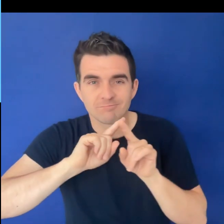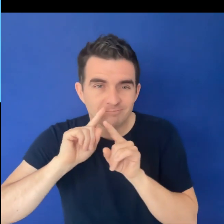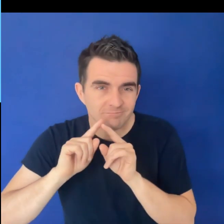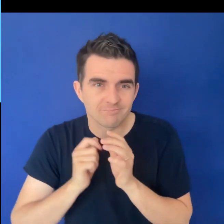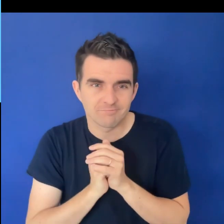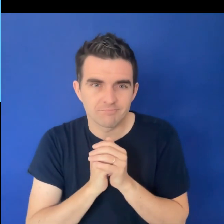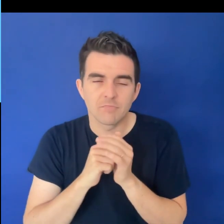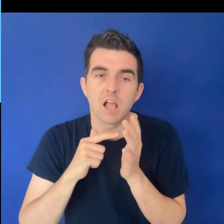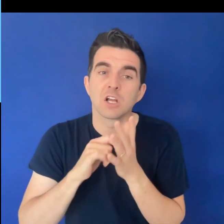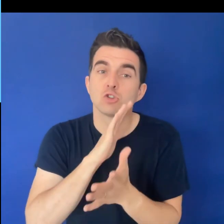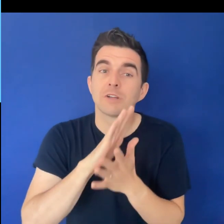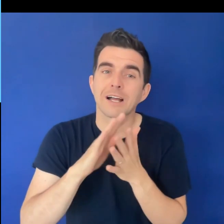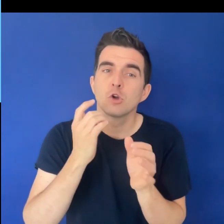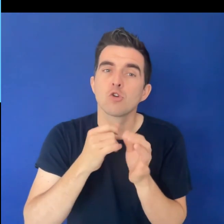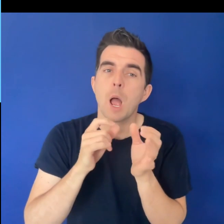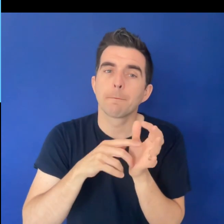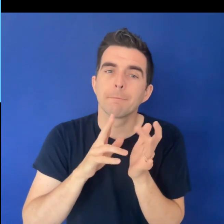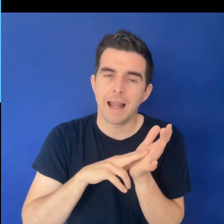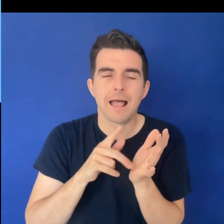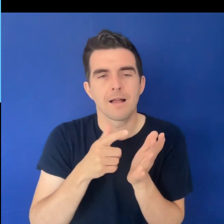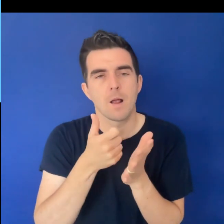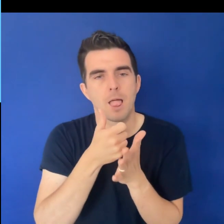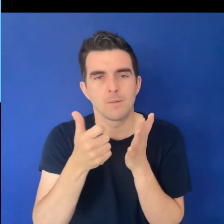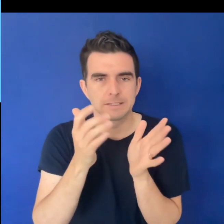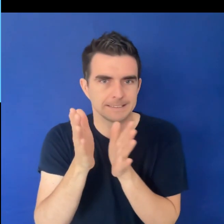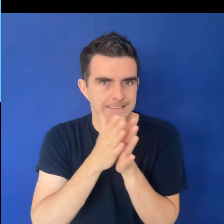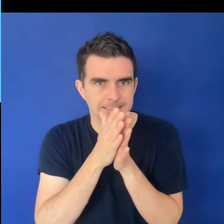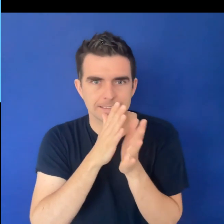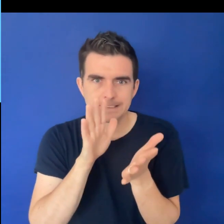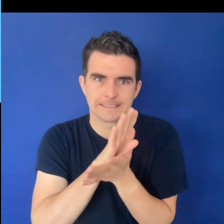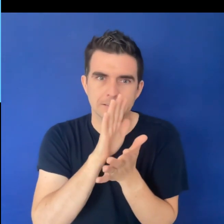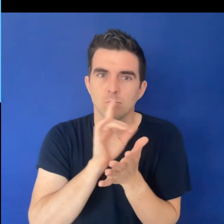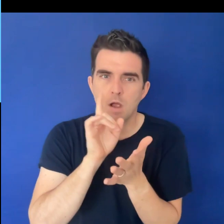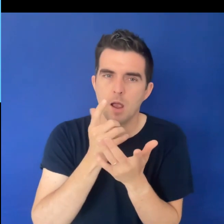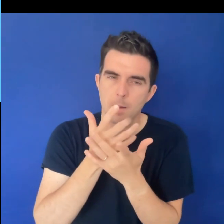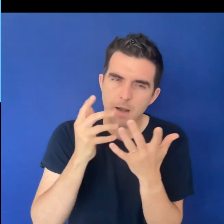Trash Goblin has always been intentionally designed to be enjoyed by as many people as possible.